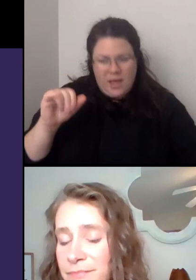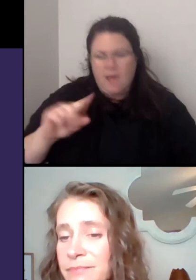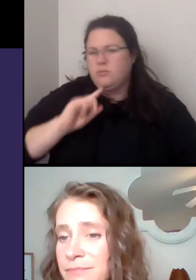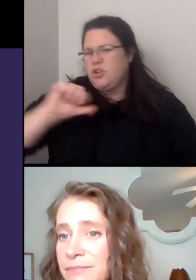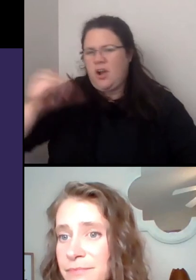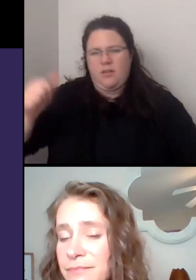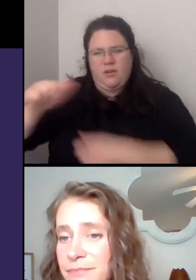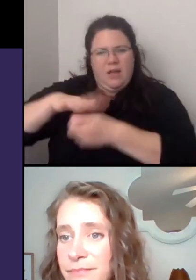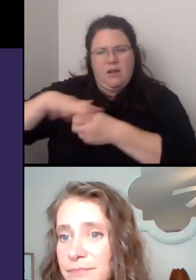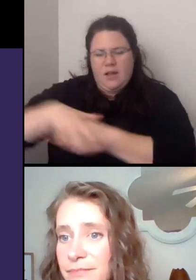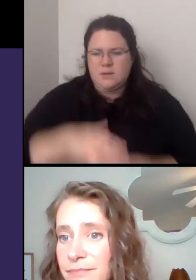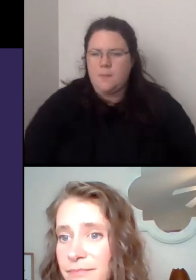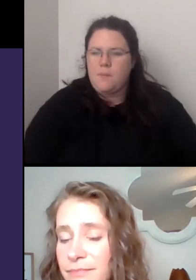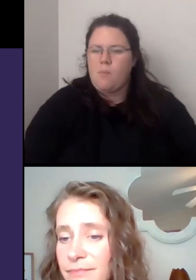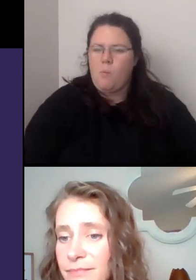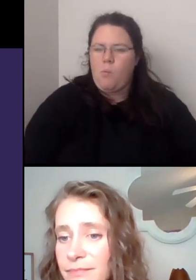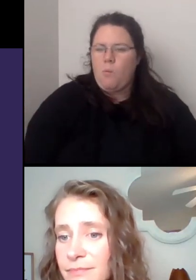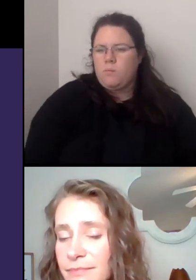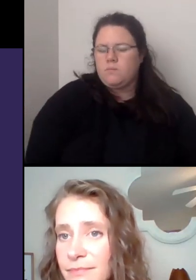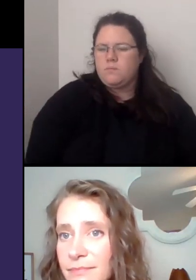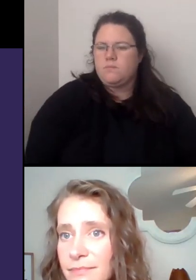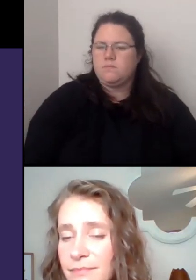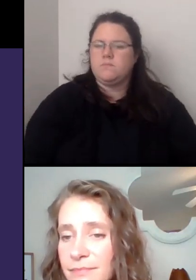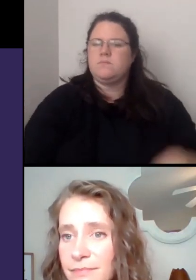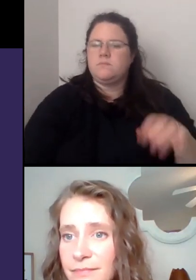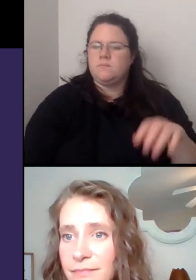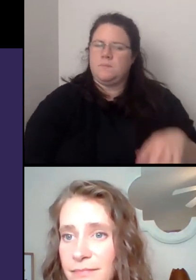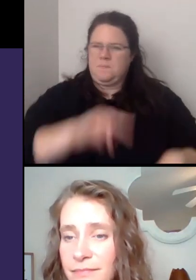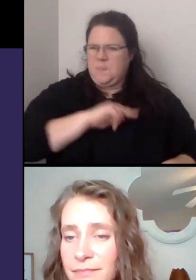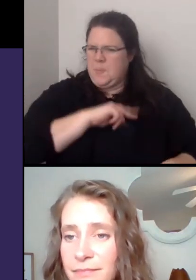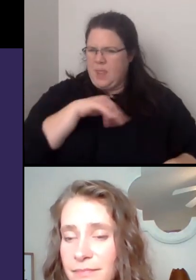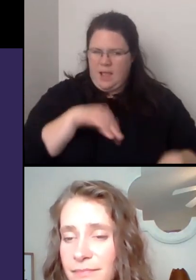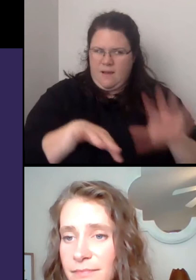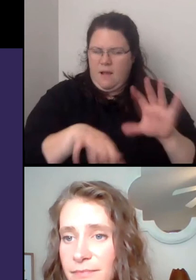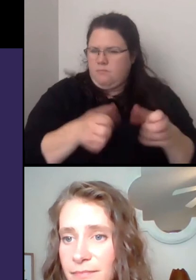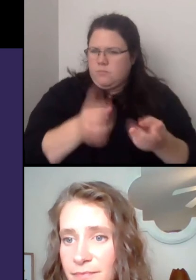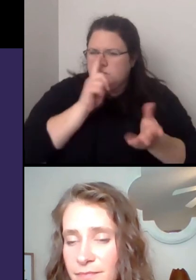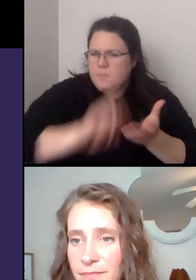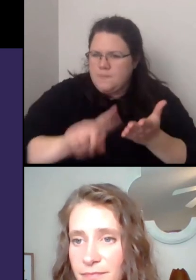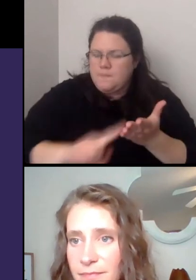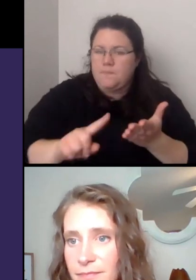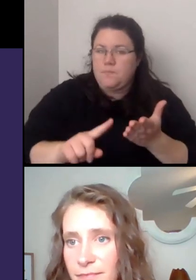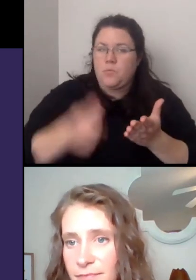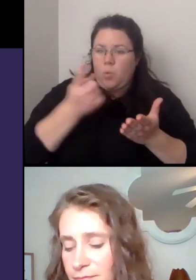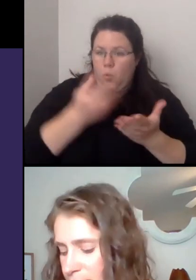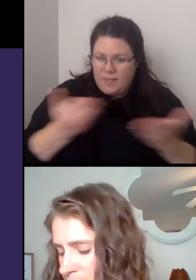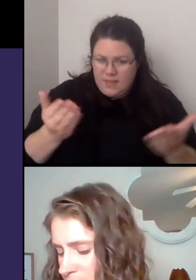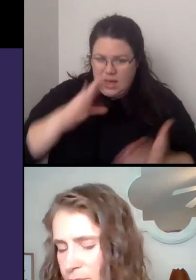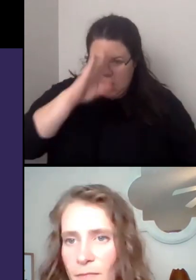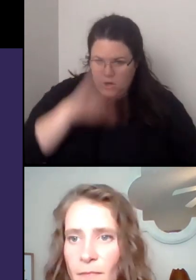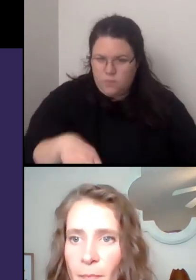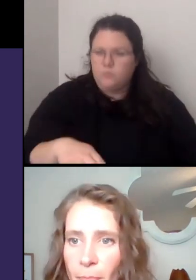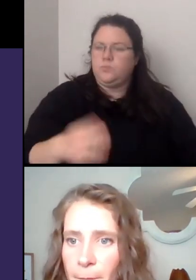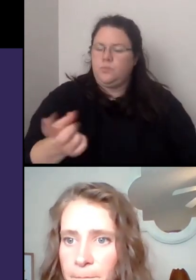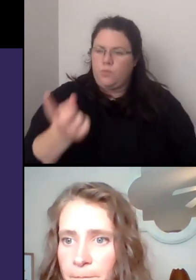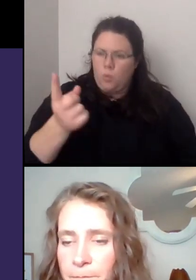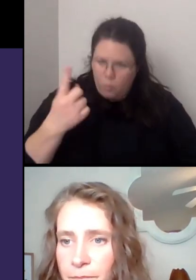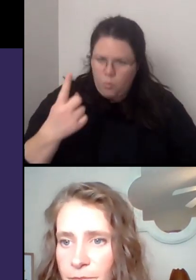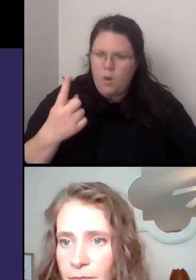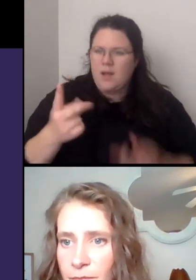And I didn't get a chance to look this up really quickly, but I know that one of -- only one of the Indigenous nations that we could find used...